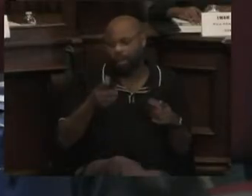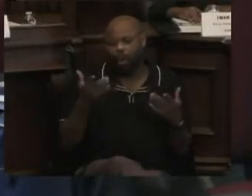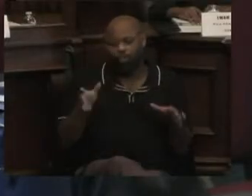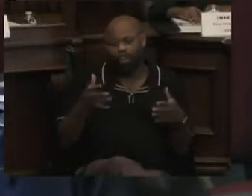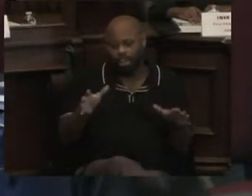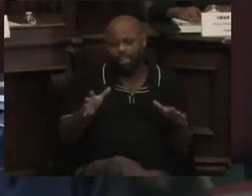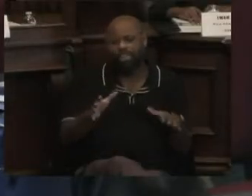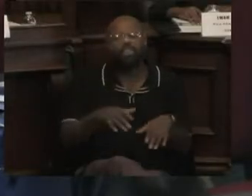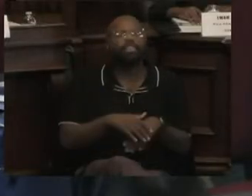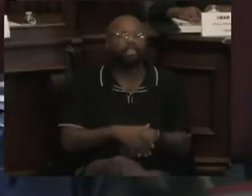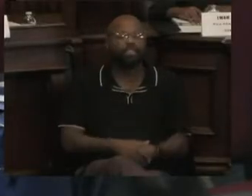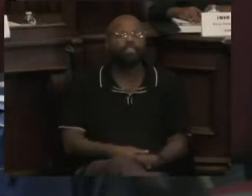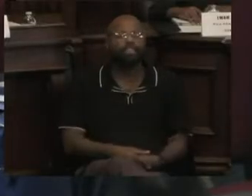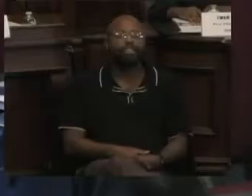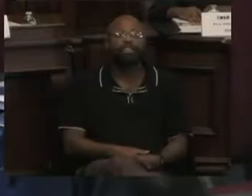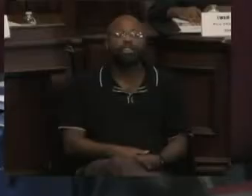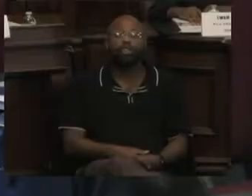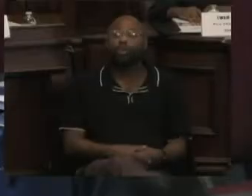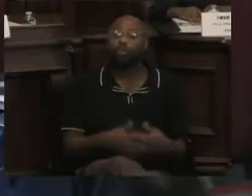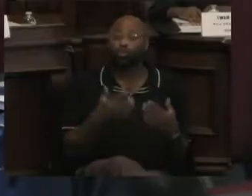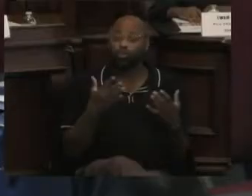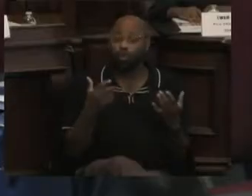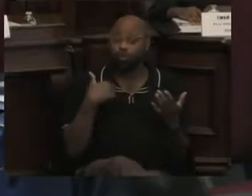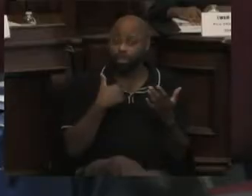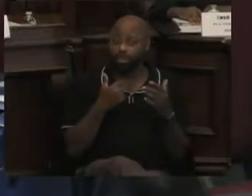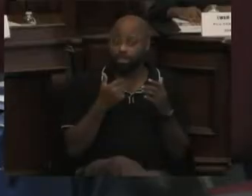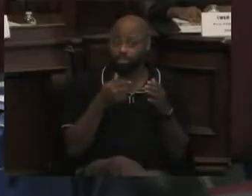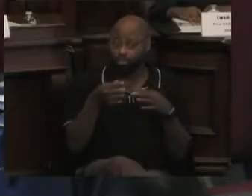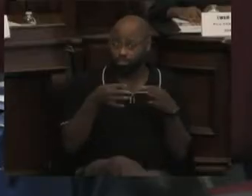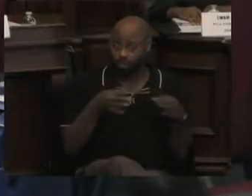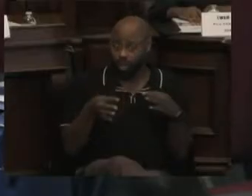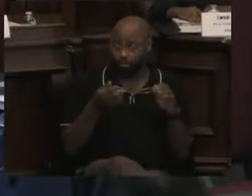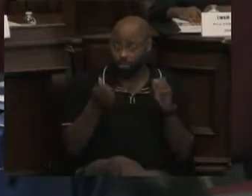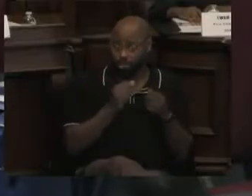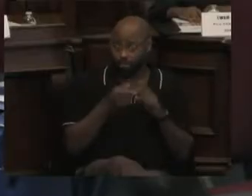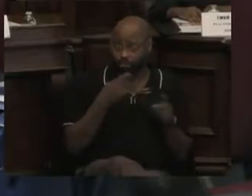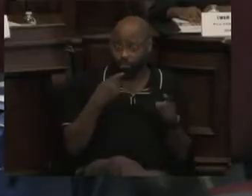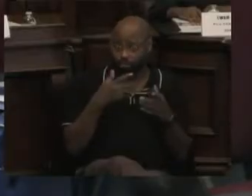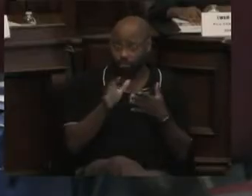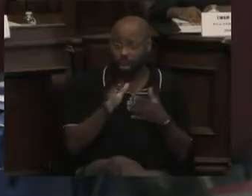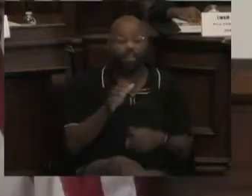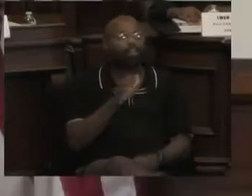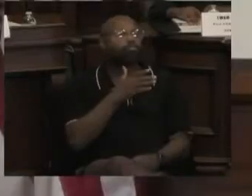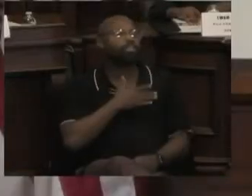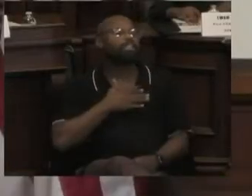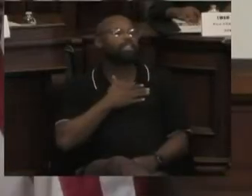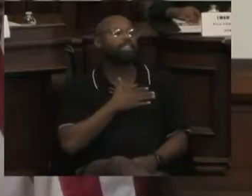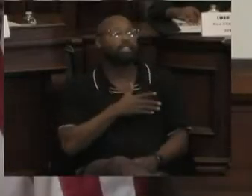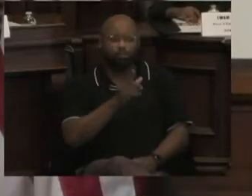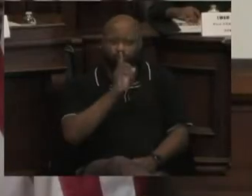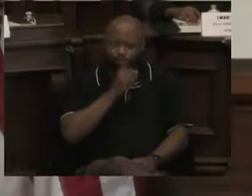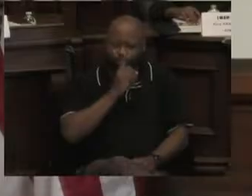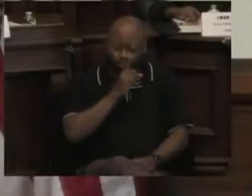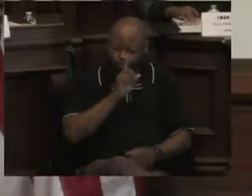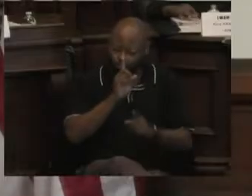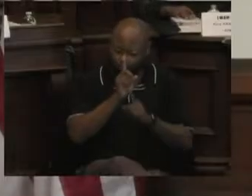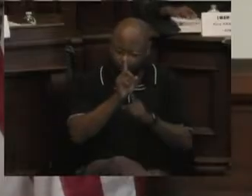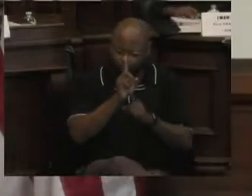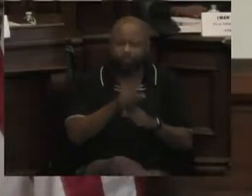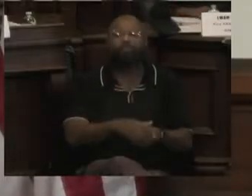things we know are already happening. So anyways, let me just would you like me to